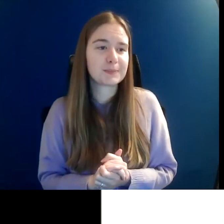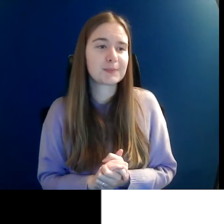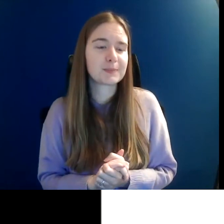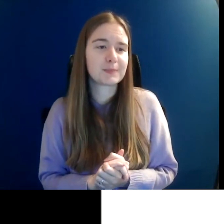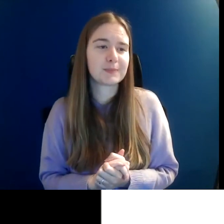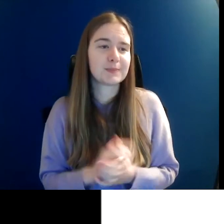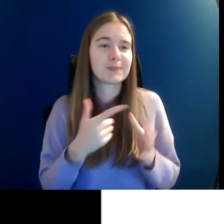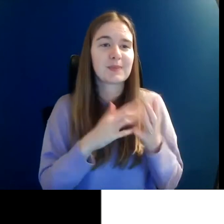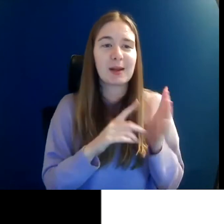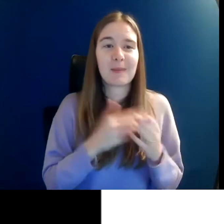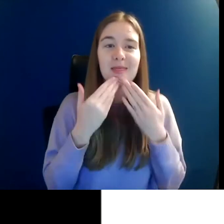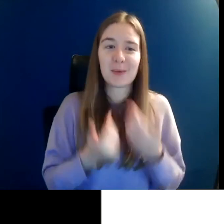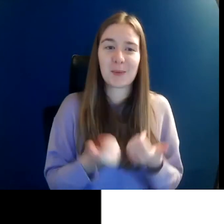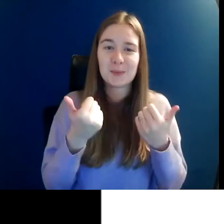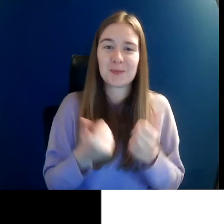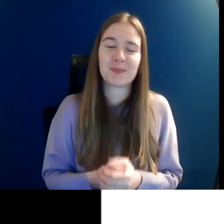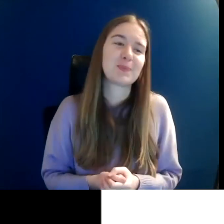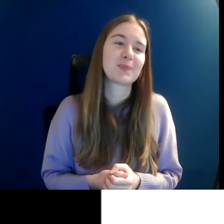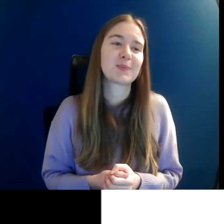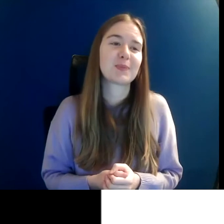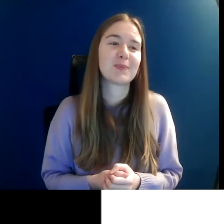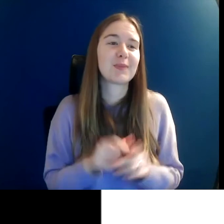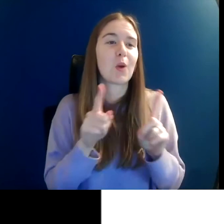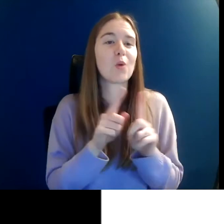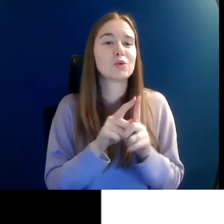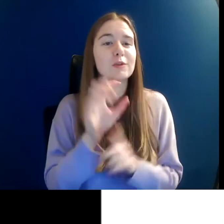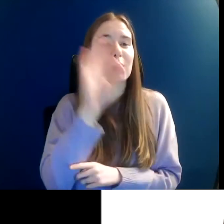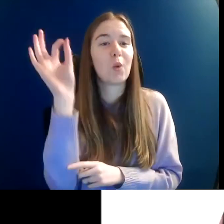Brilliant, thank you so much for that. I also put a question to Noah.